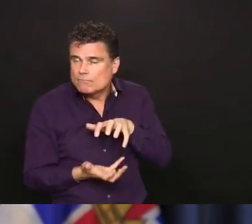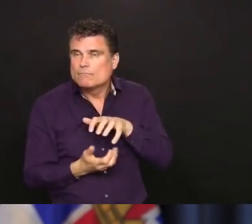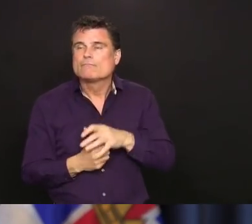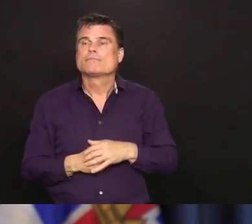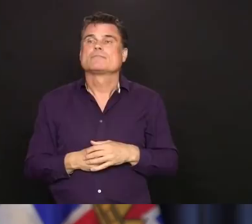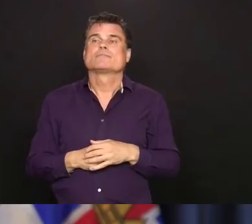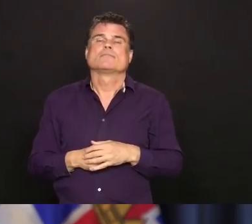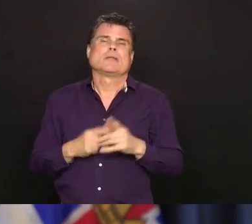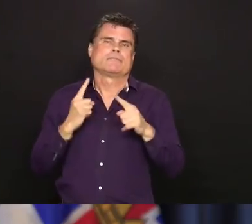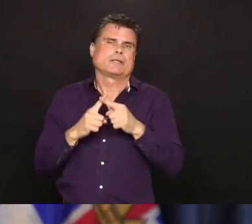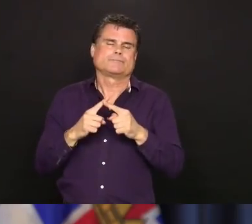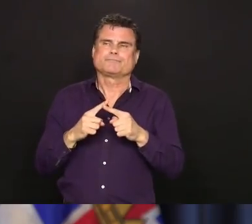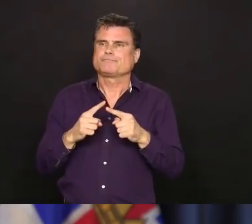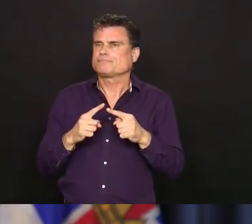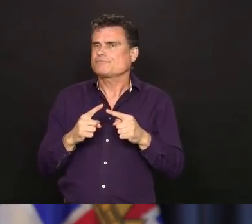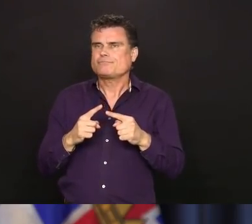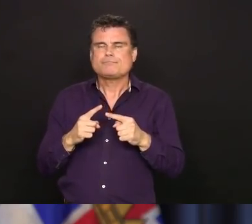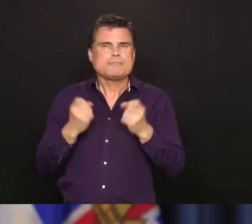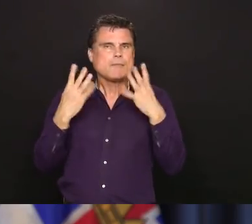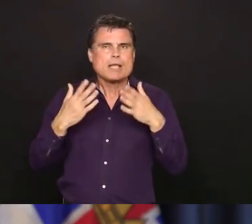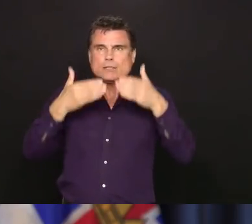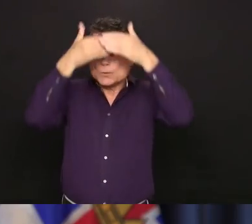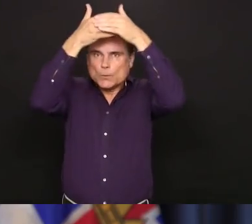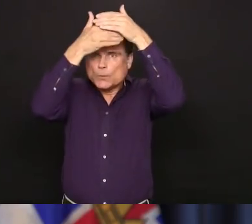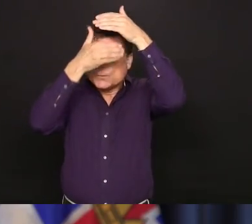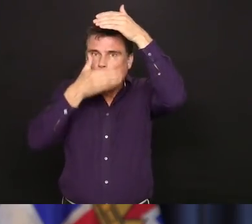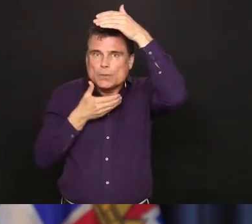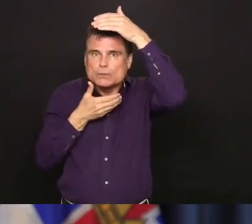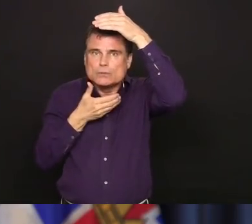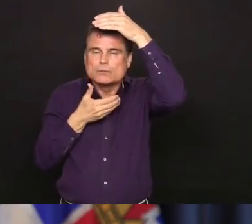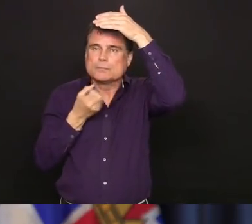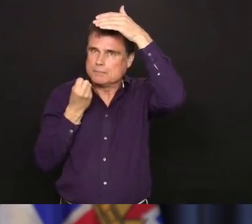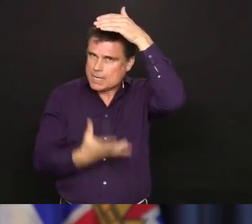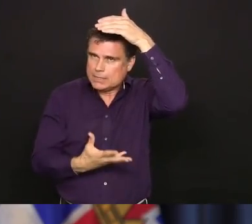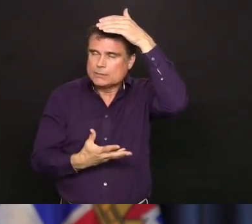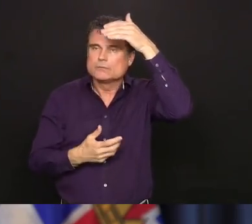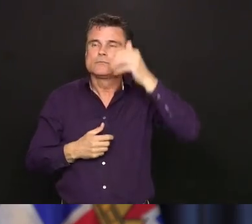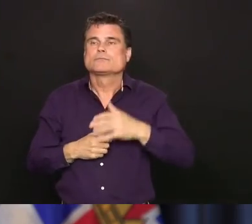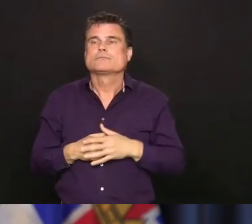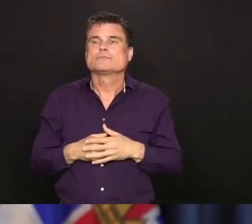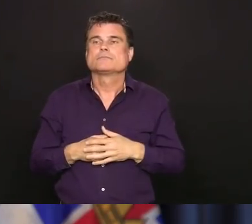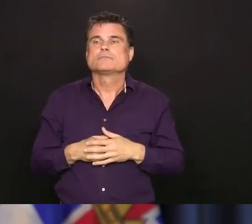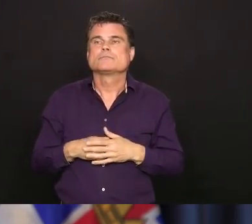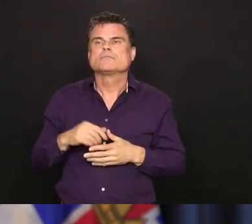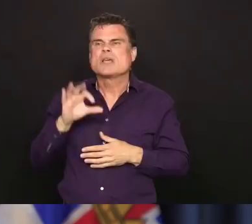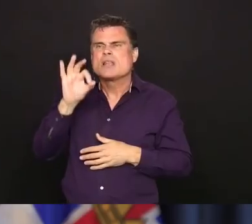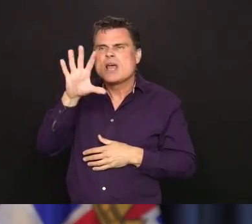N95s, 98,700, surgical masks, 918,000, gloves,